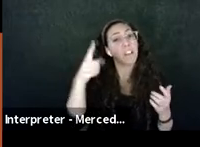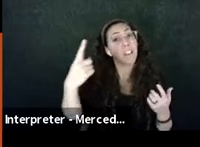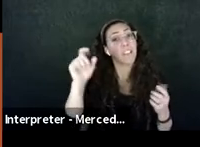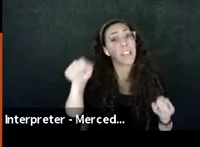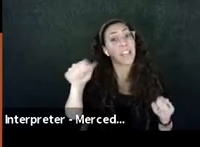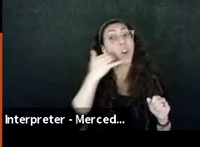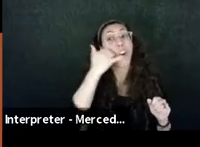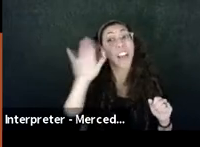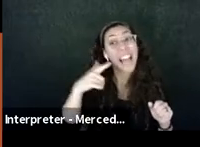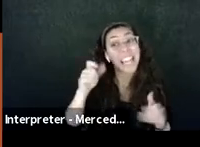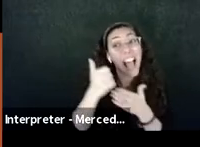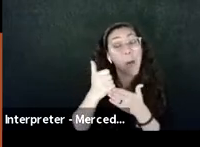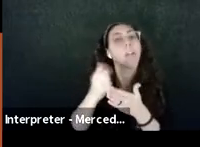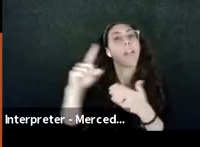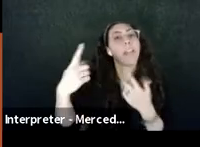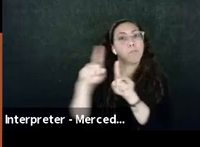Marisol Baca: On campus. Once we get to that point.